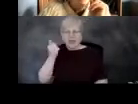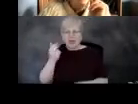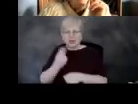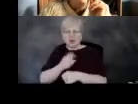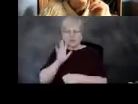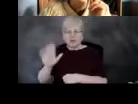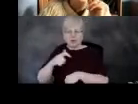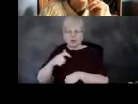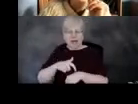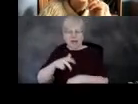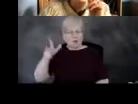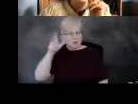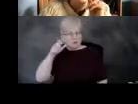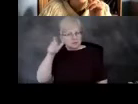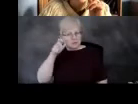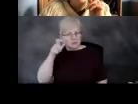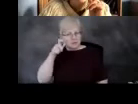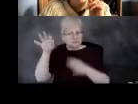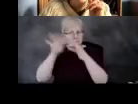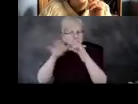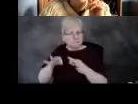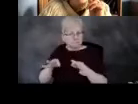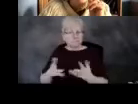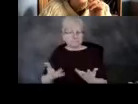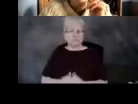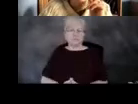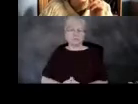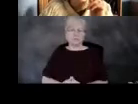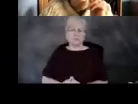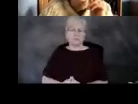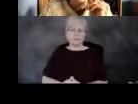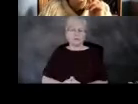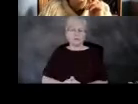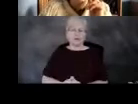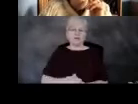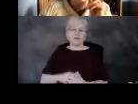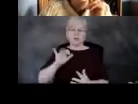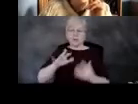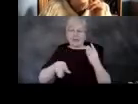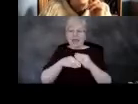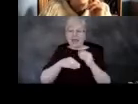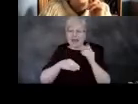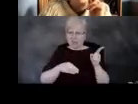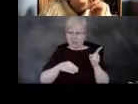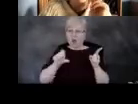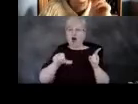17:30:11 So you can add it as alternative text, you also have the option as has been